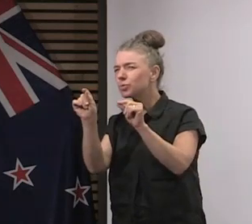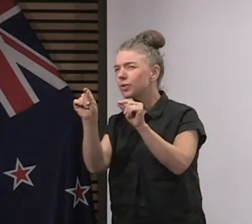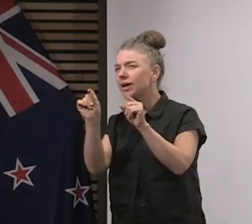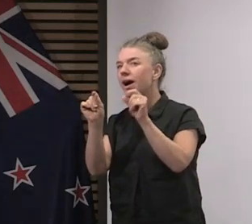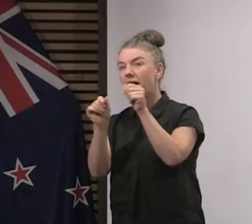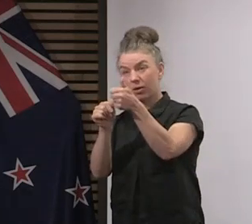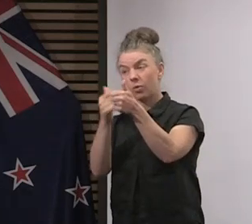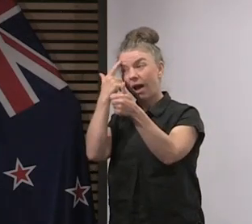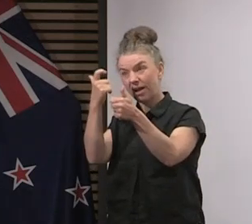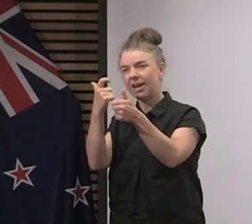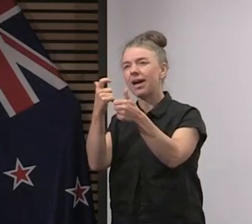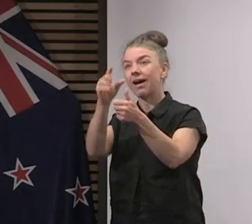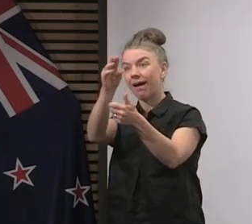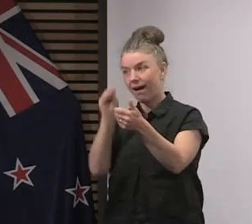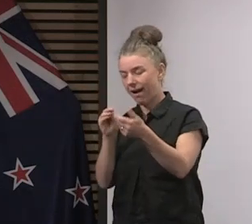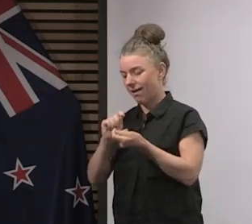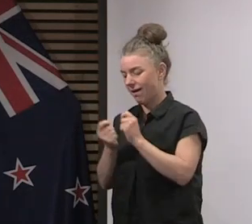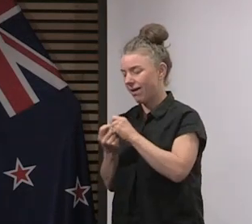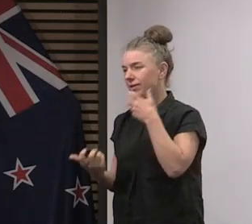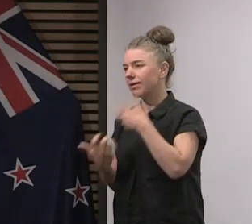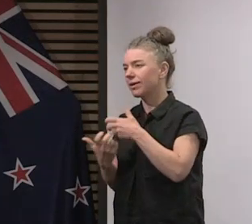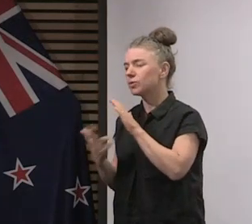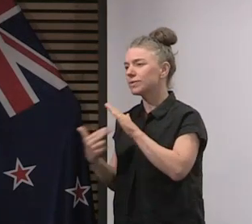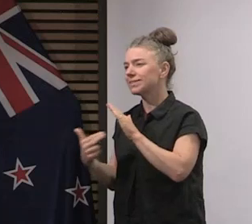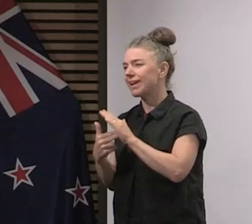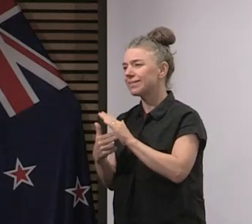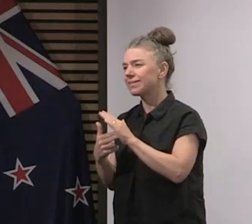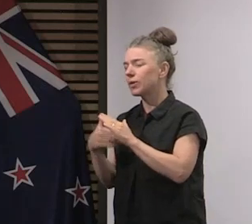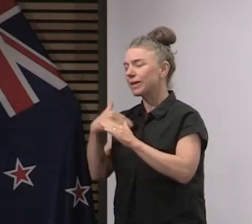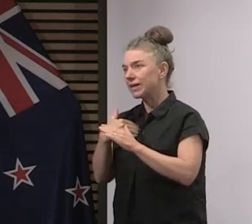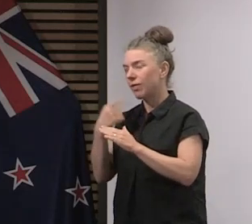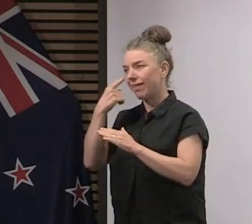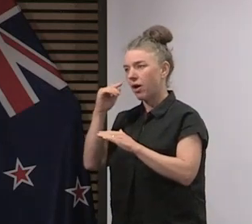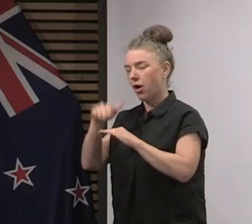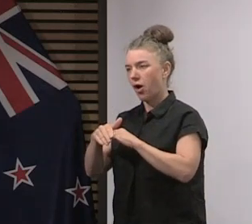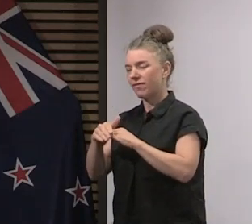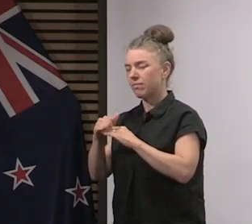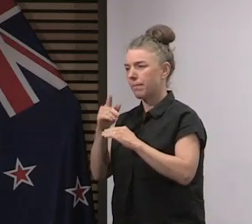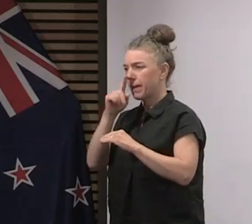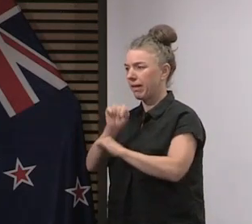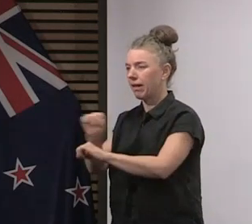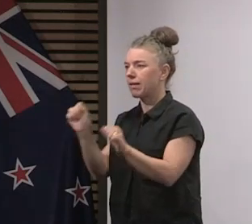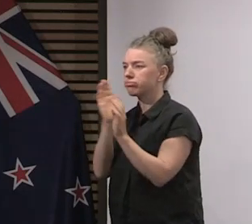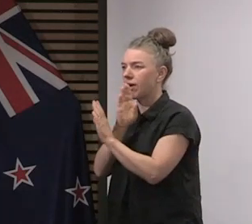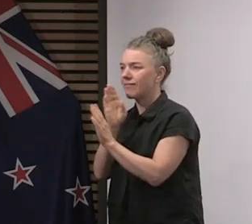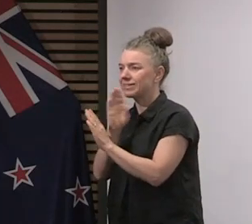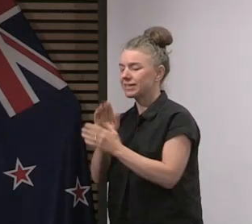interested to just see what other countries are doing and we have to adapt it to the New Zealand environment. That